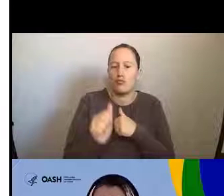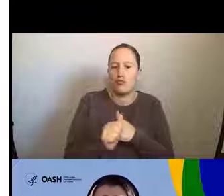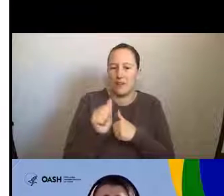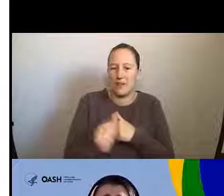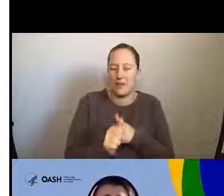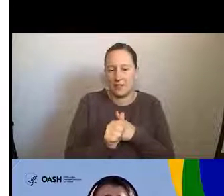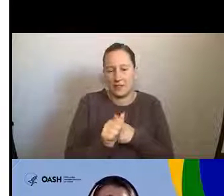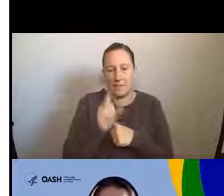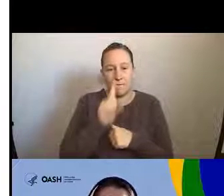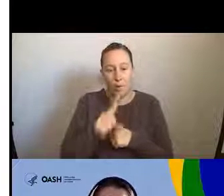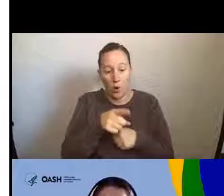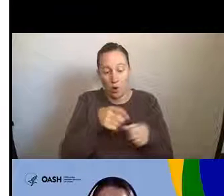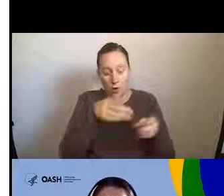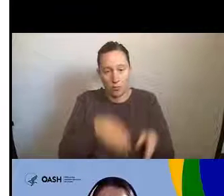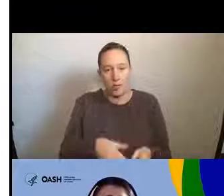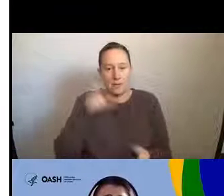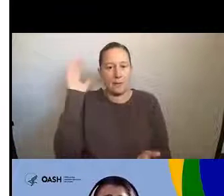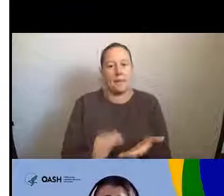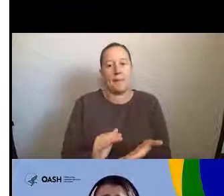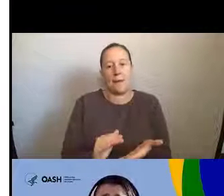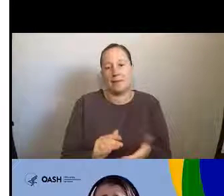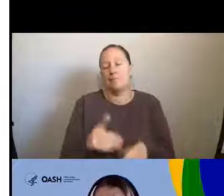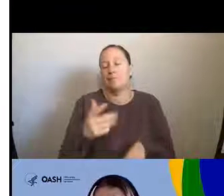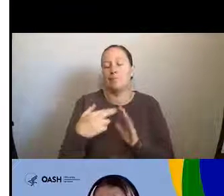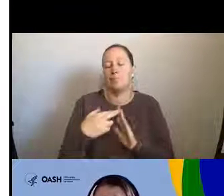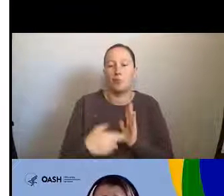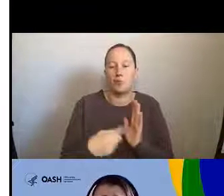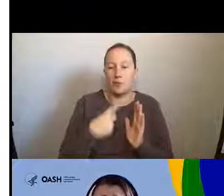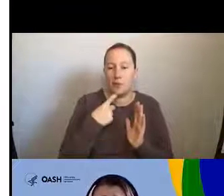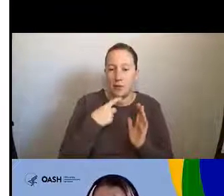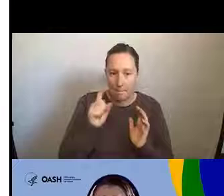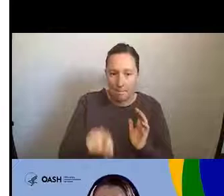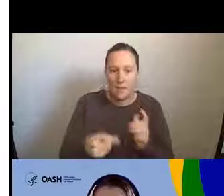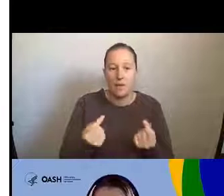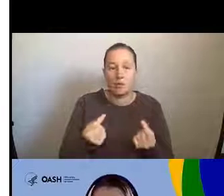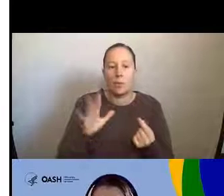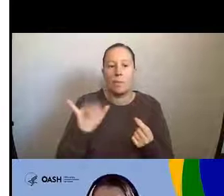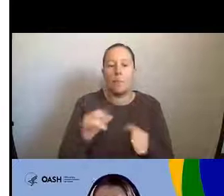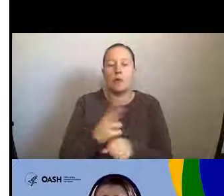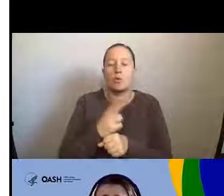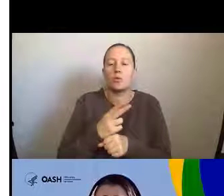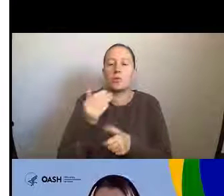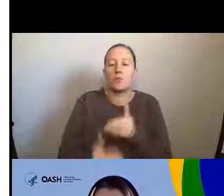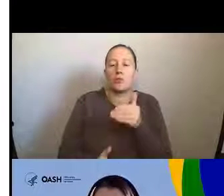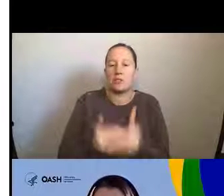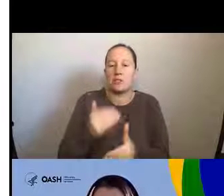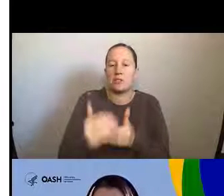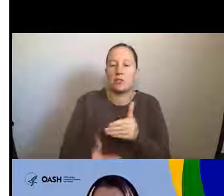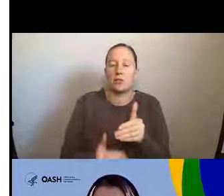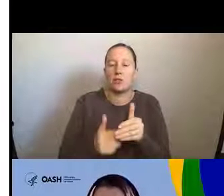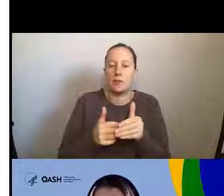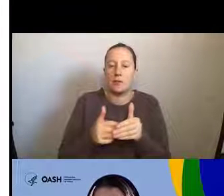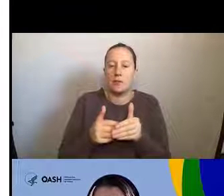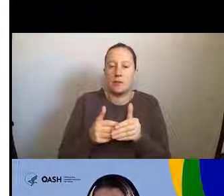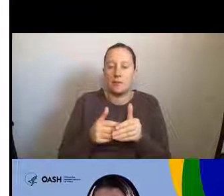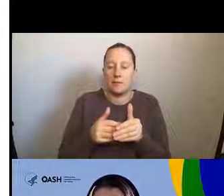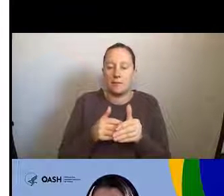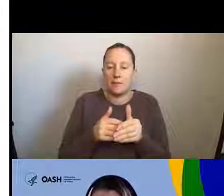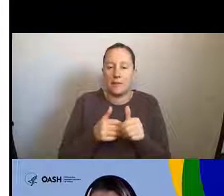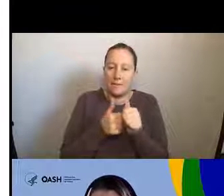So the regulations state that this is to be done by using procedures that are consistent with sound research design,